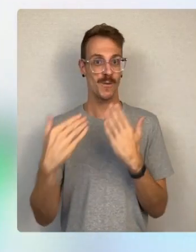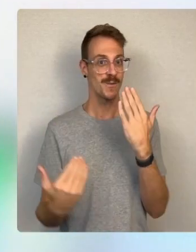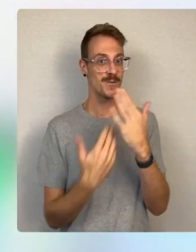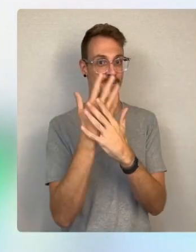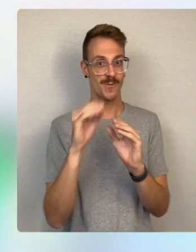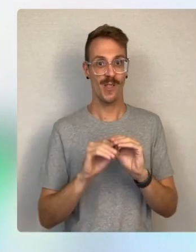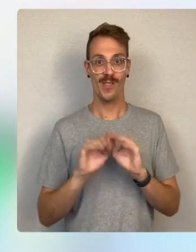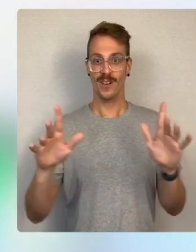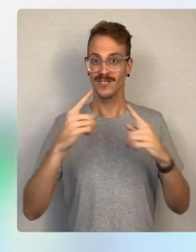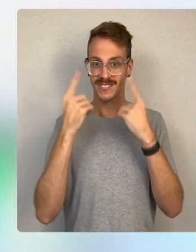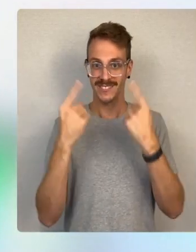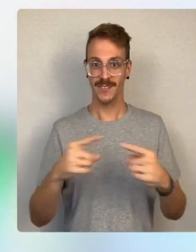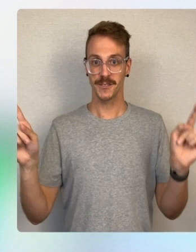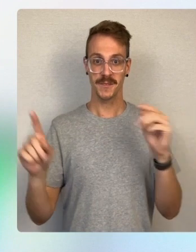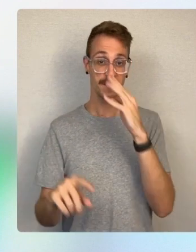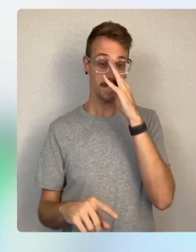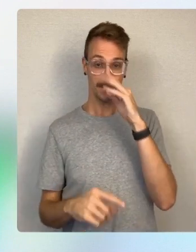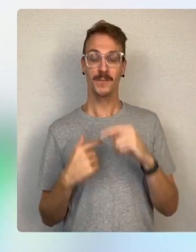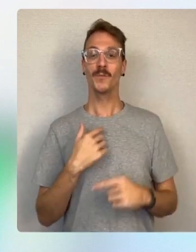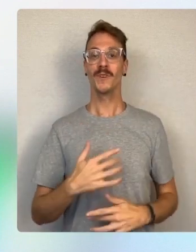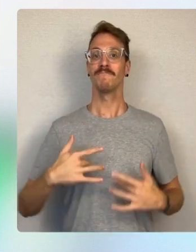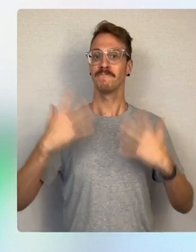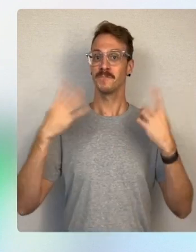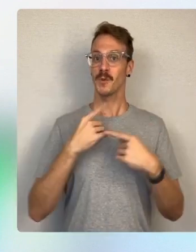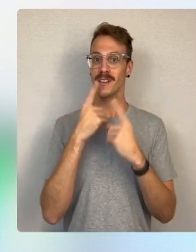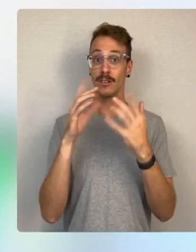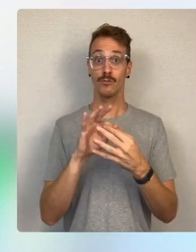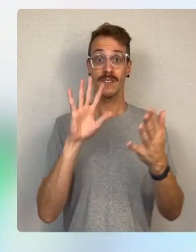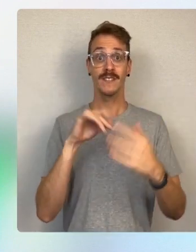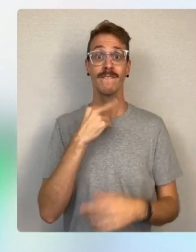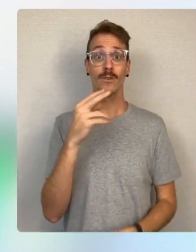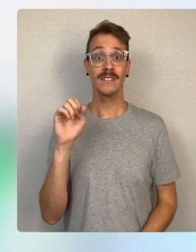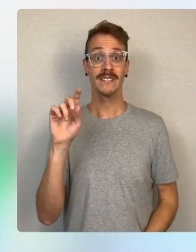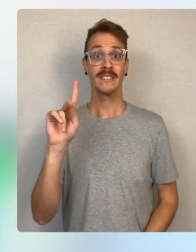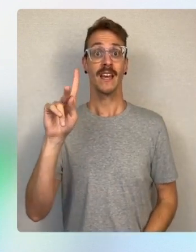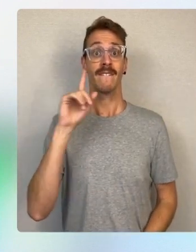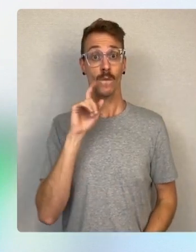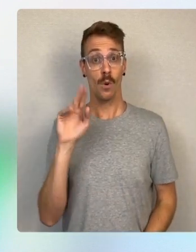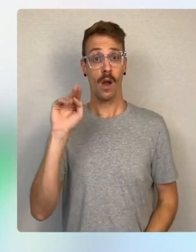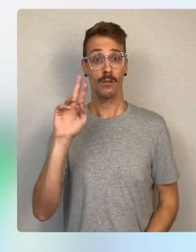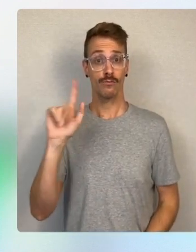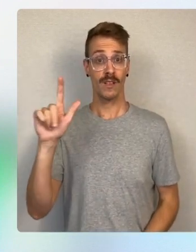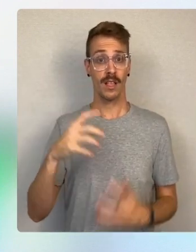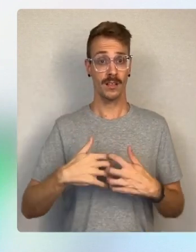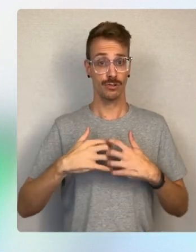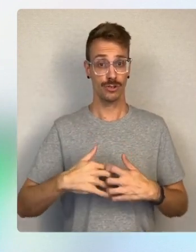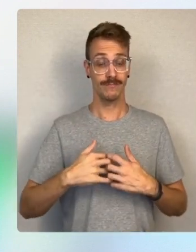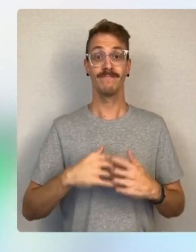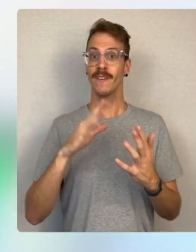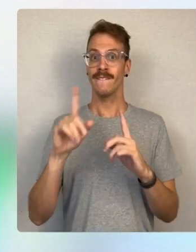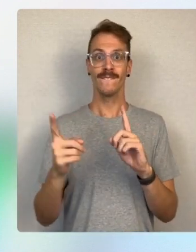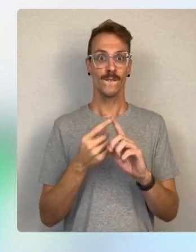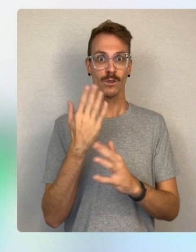Now, for the new launch announcements. We're thrilled to announce a release of Voice SDK for Unreal Engine,